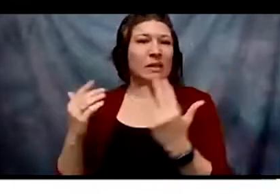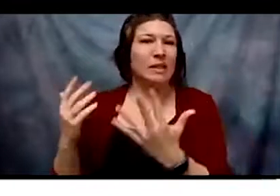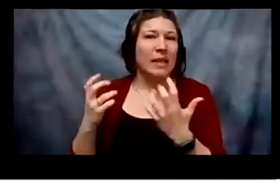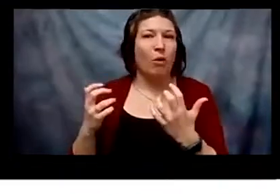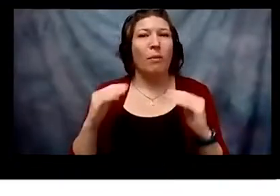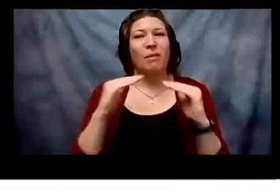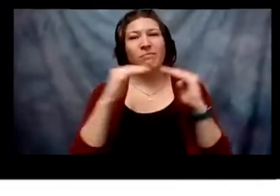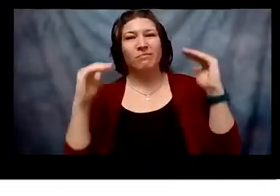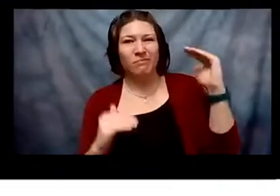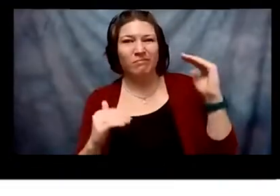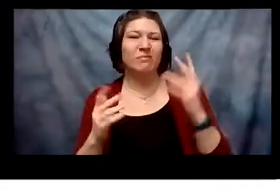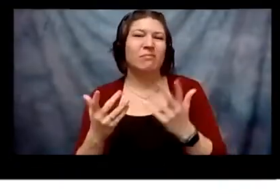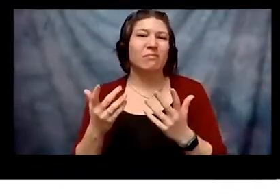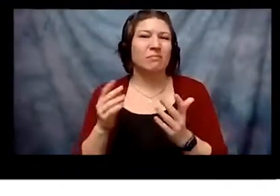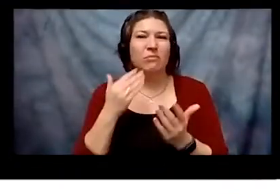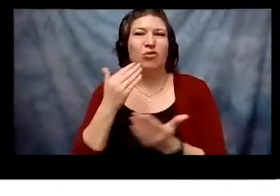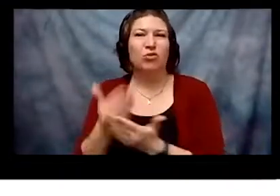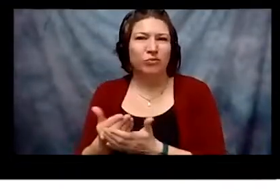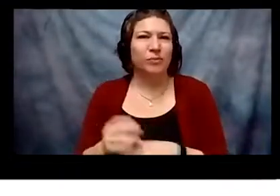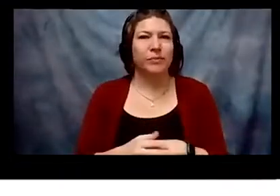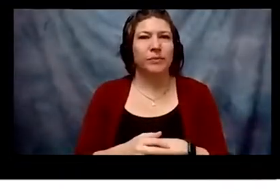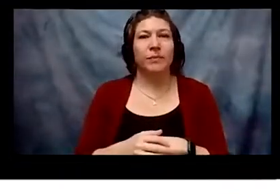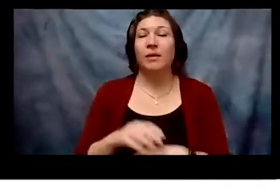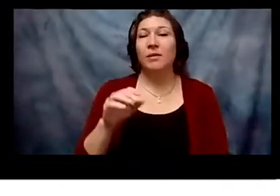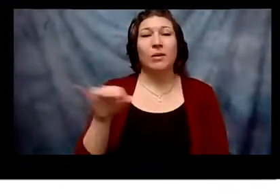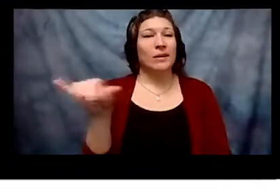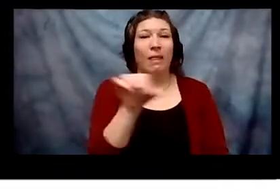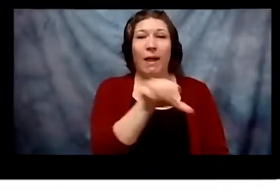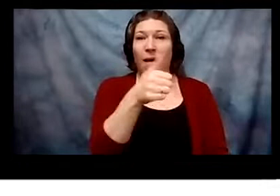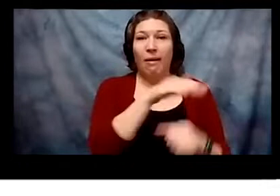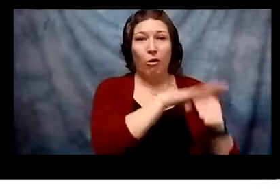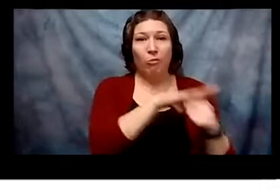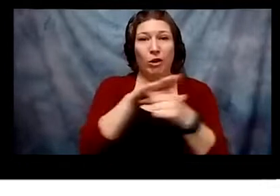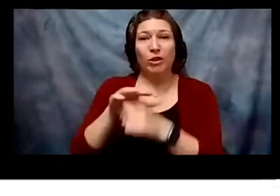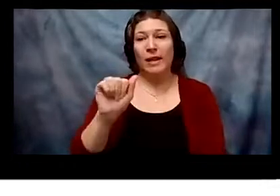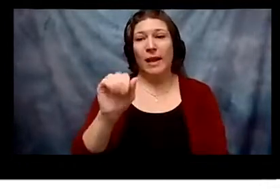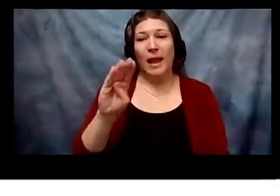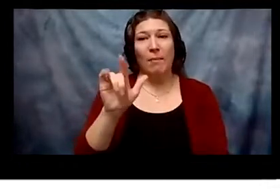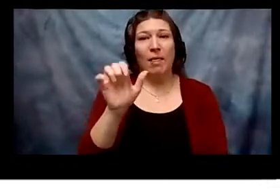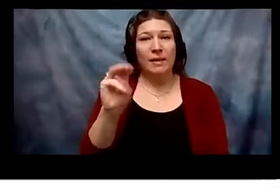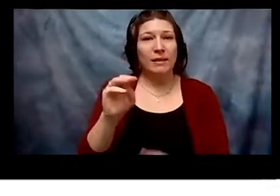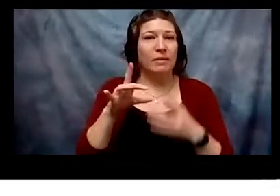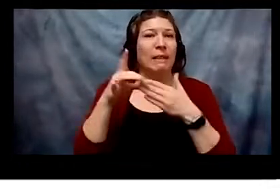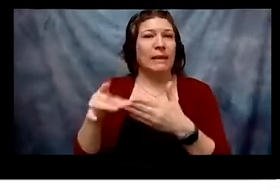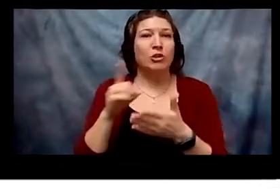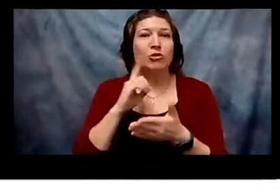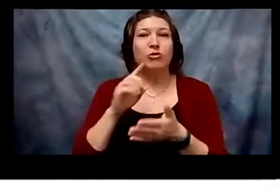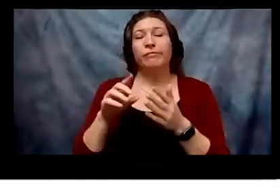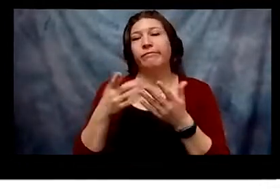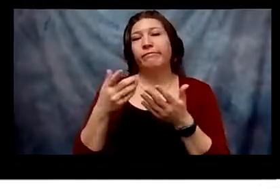Ableism causes ongoing prejudice, segregation, discrimination, systemic bias, and